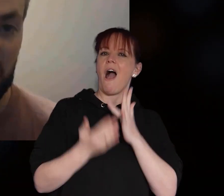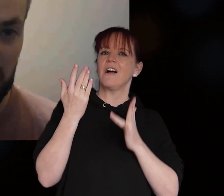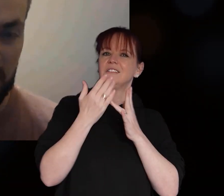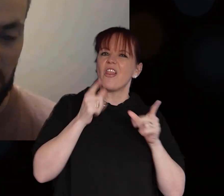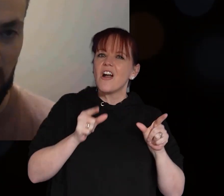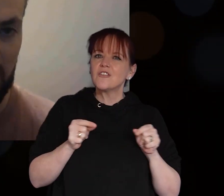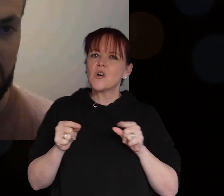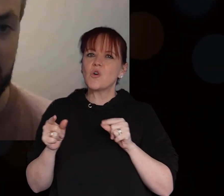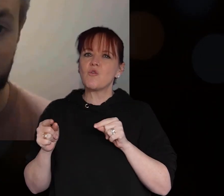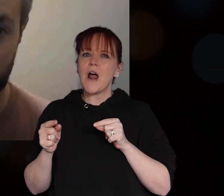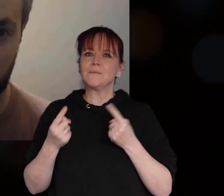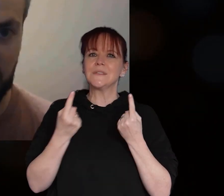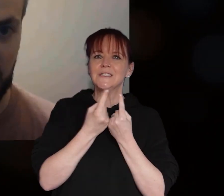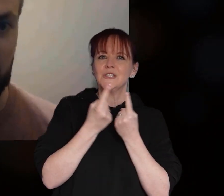Another Crab's Treasure!